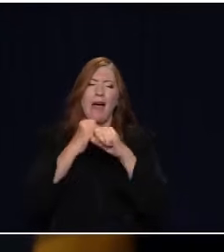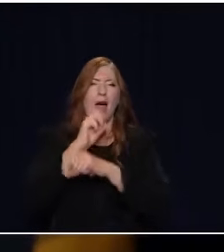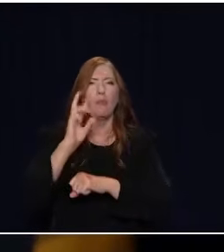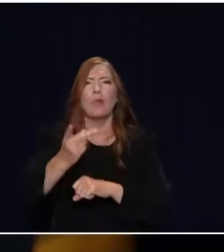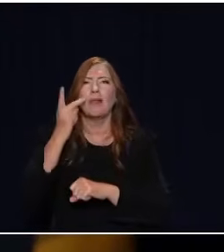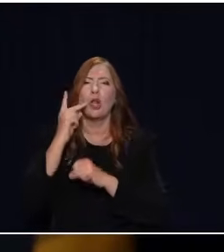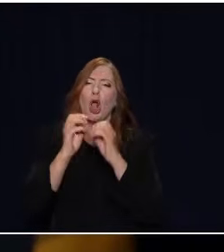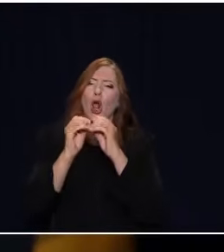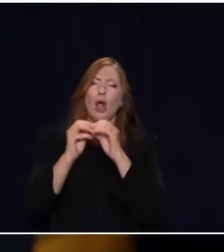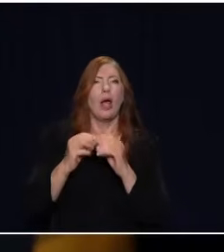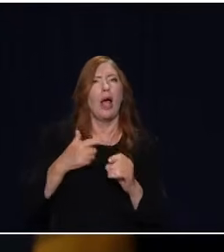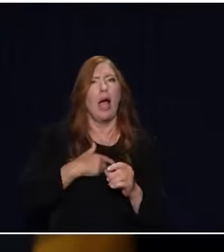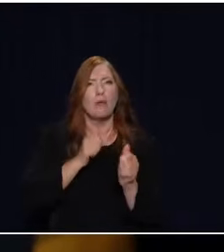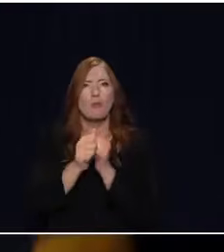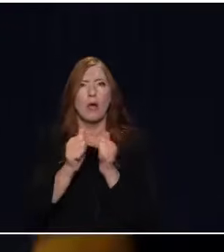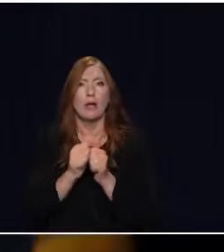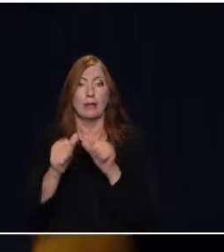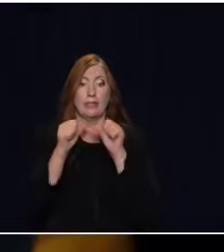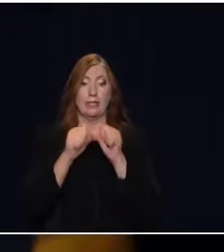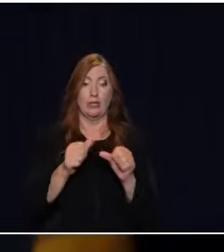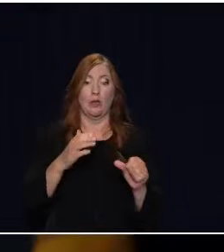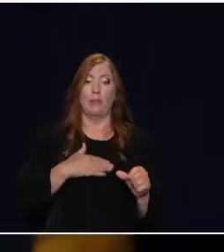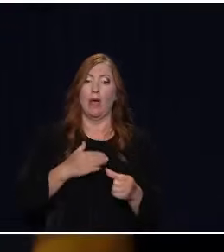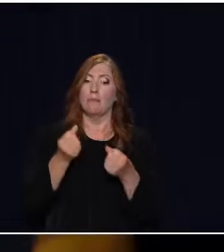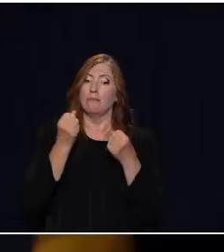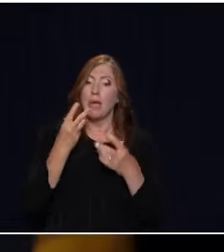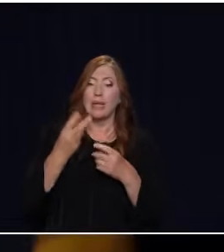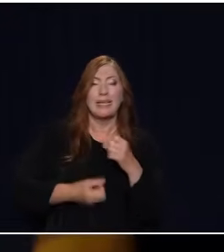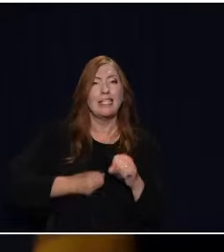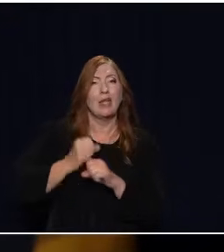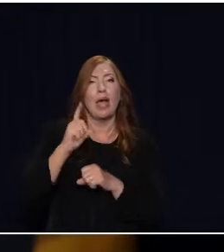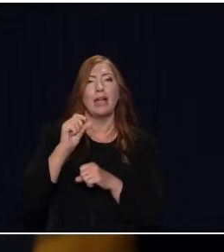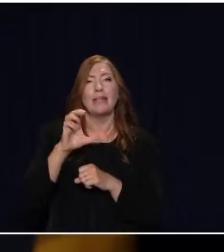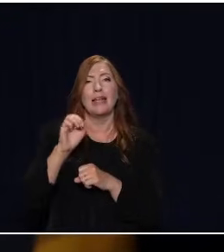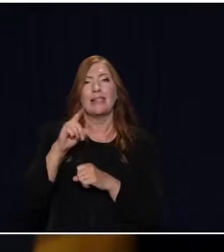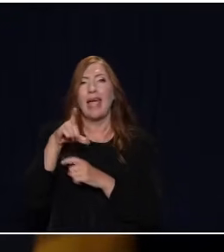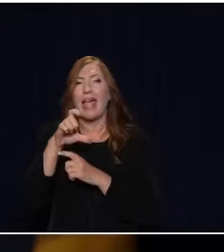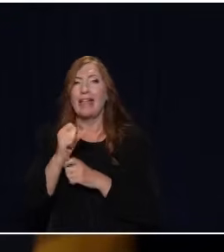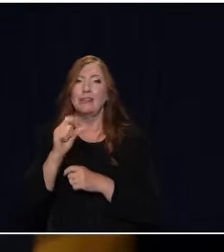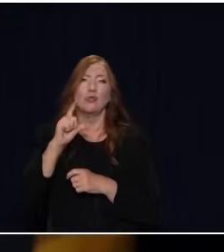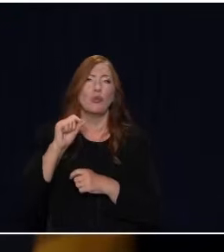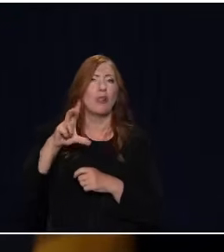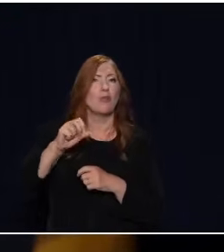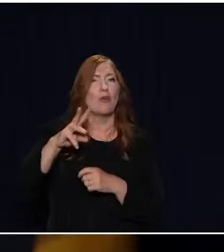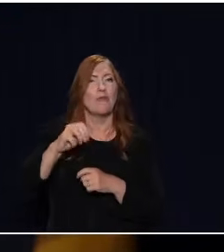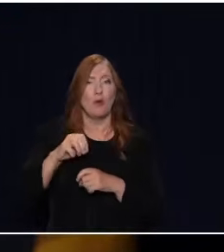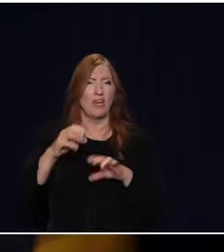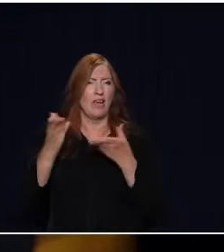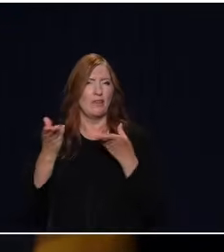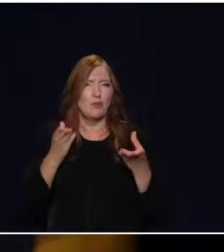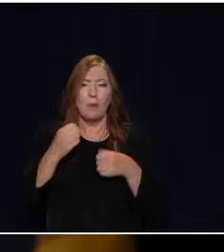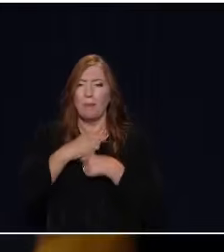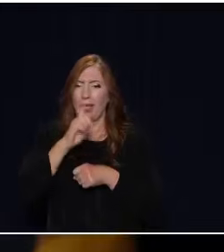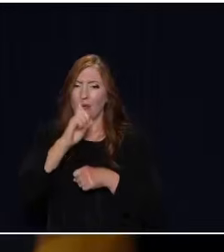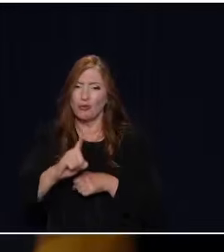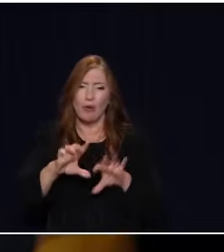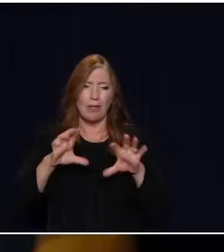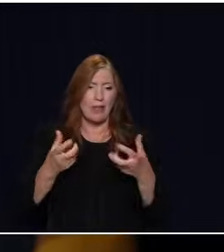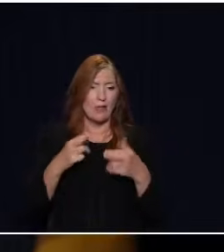WE CAN MOVE ARIZONA FORWARD TOGETHER. I'M NOT RUNNING TO FIGHT POLITICAL BATTLES. I'M RUNNING TO CONTINUE MY